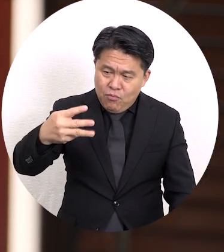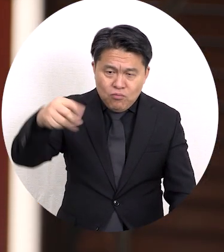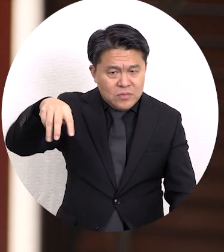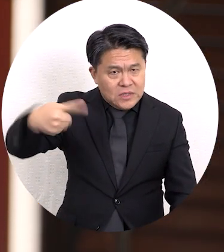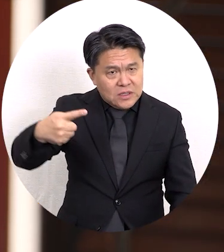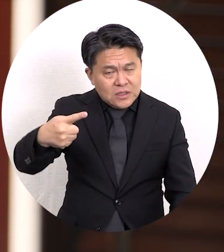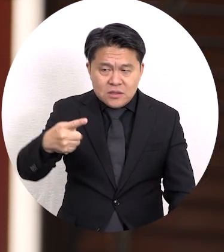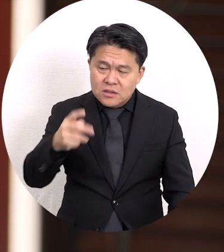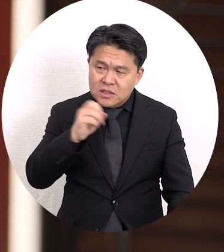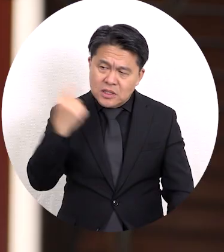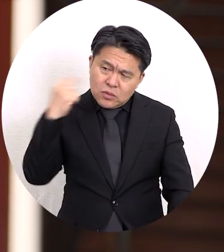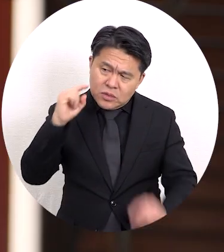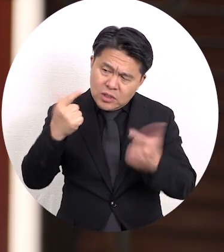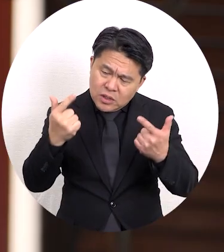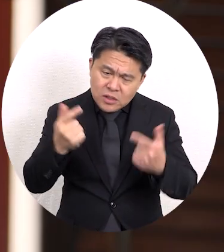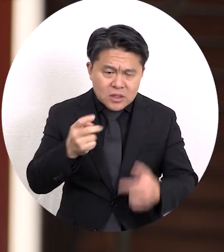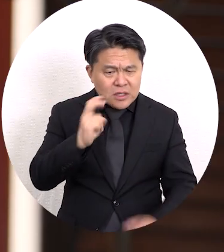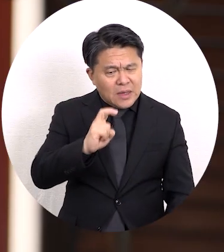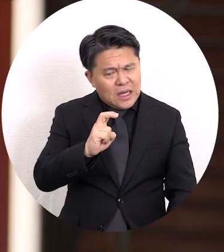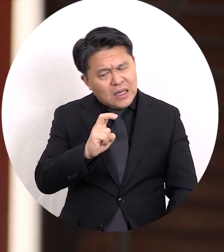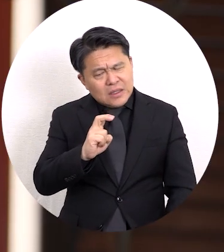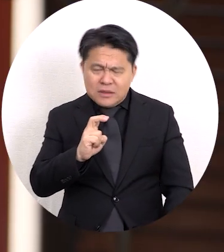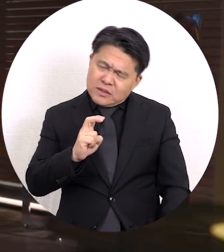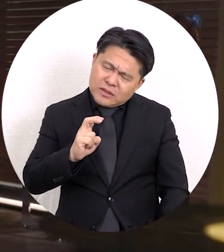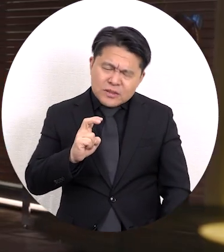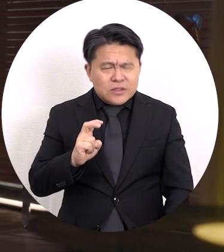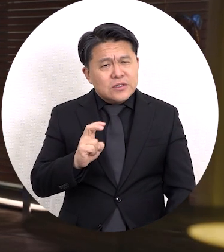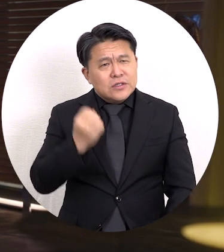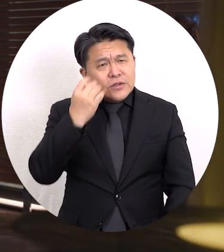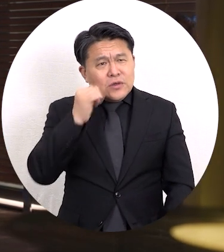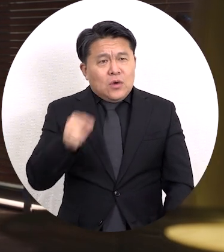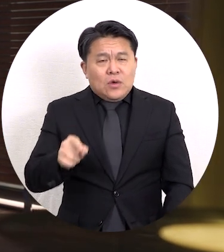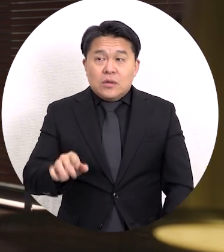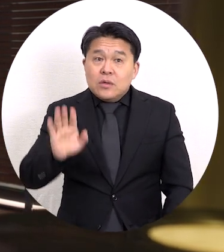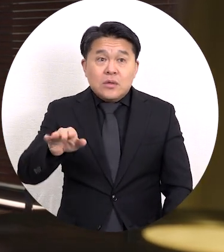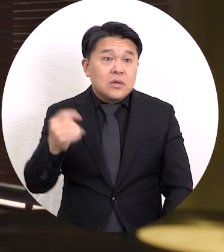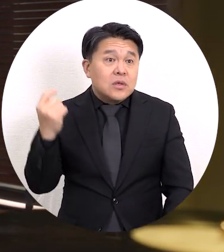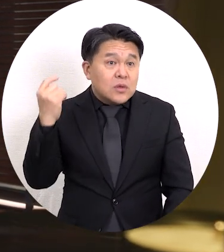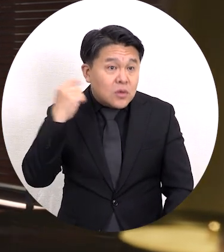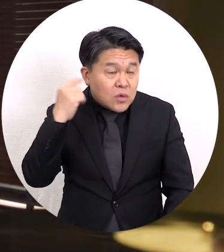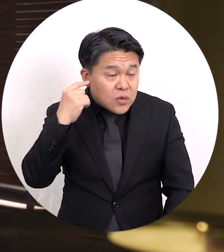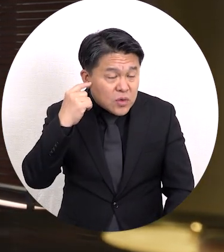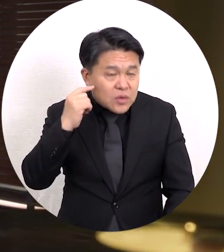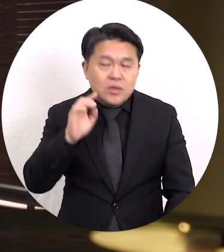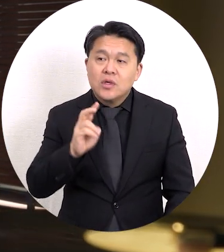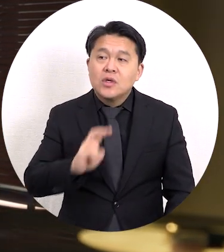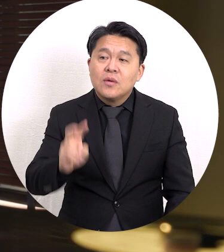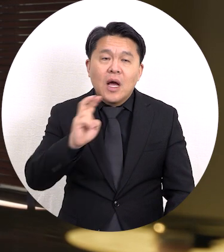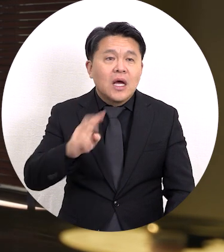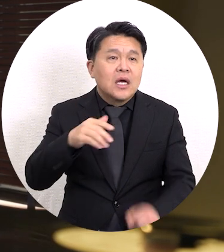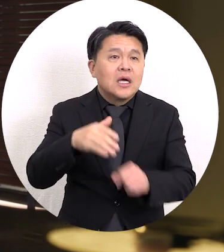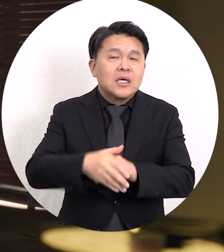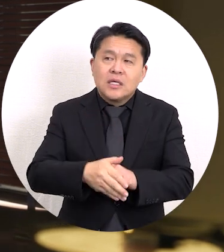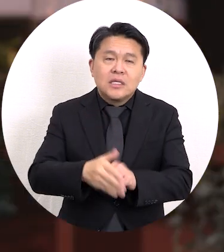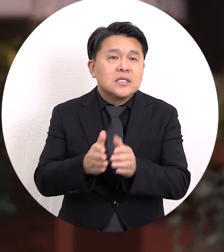and calling it music might feel like it's missing something. So, when did sound start to take on a musical form?